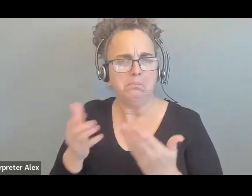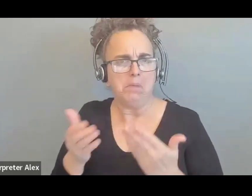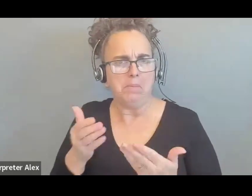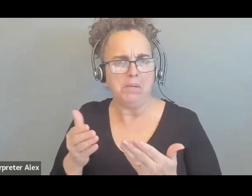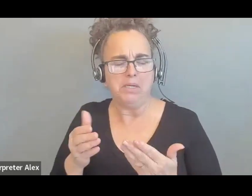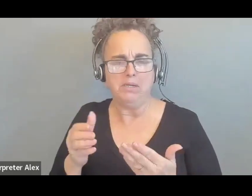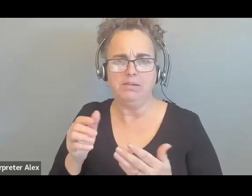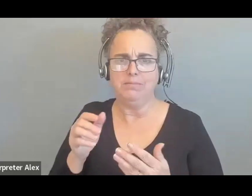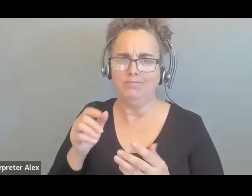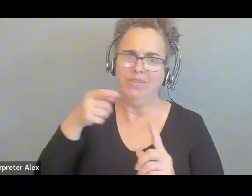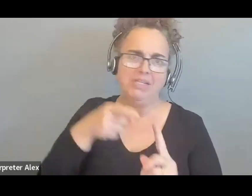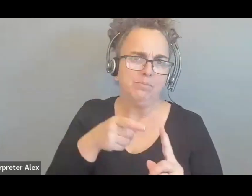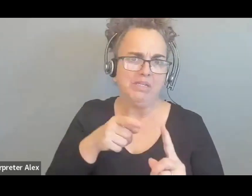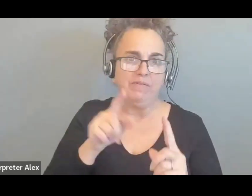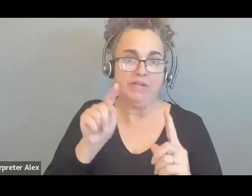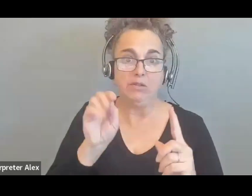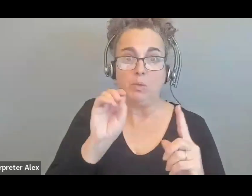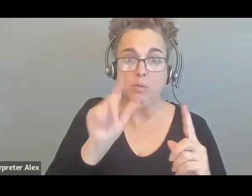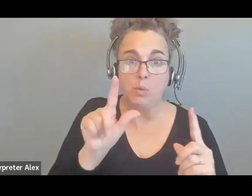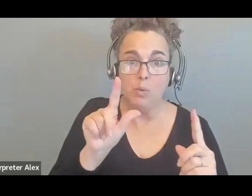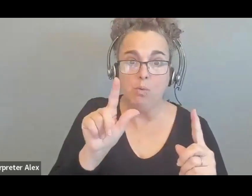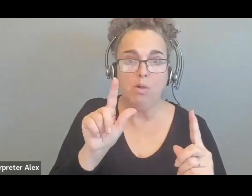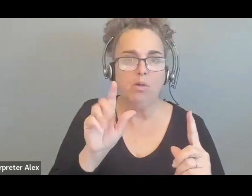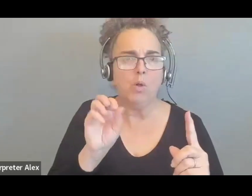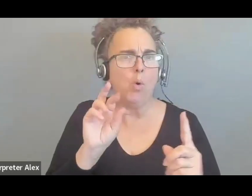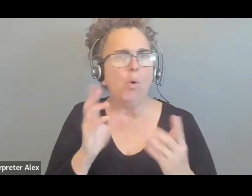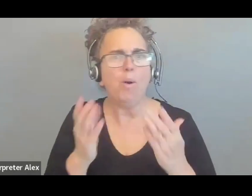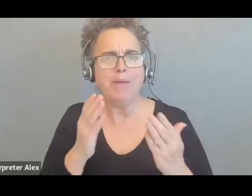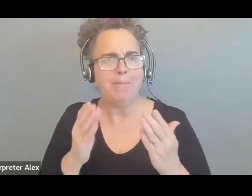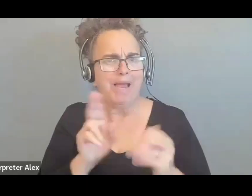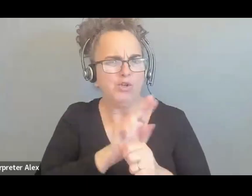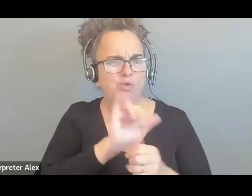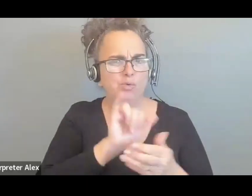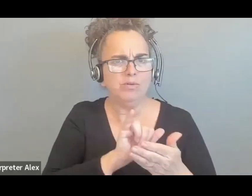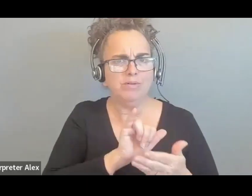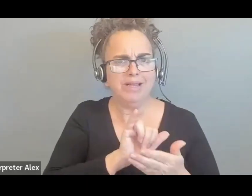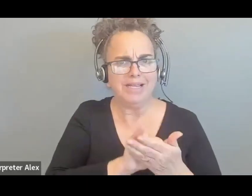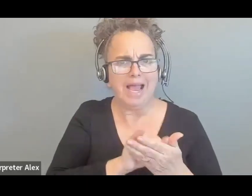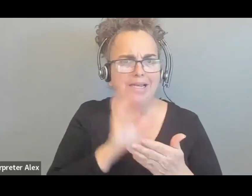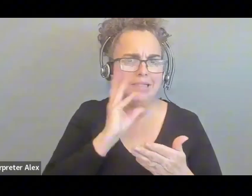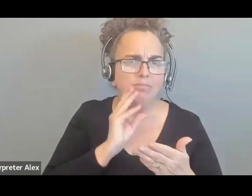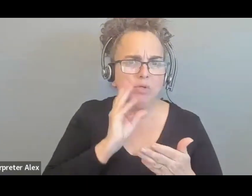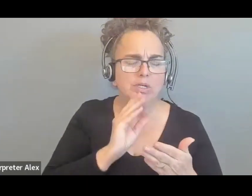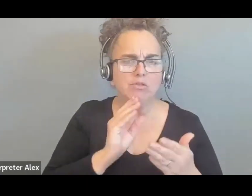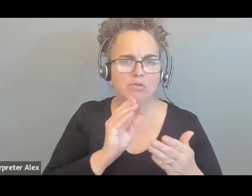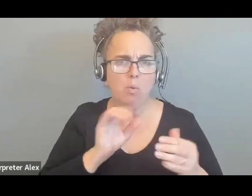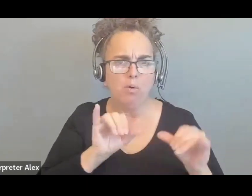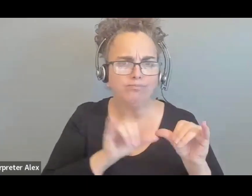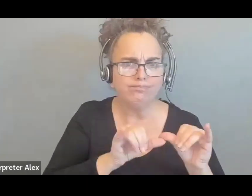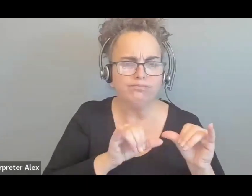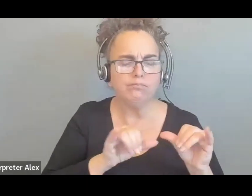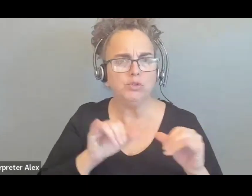or can I bring my expertise to an existing tool or can I, you know, become a, a,